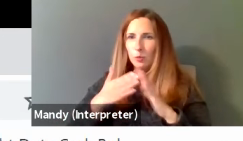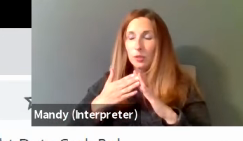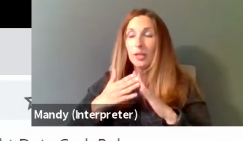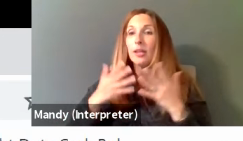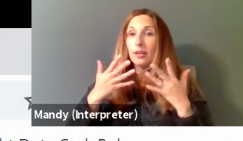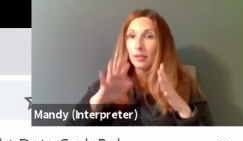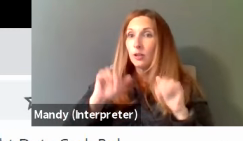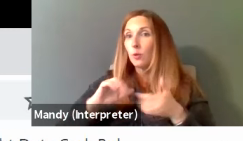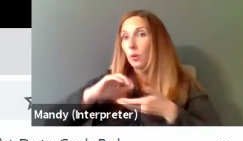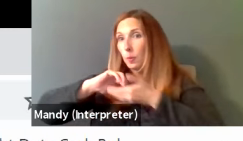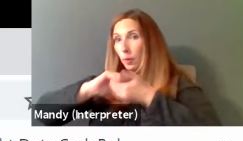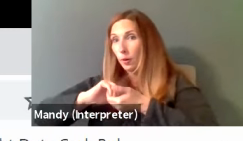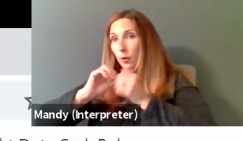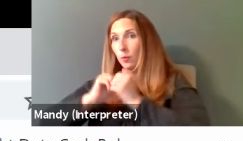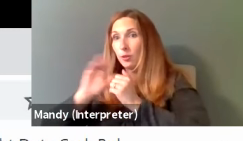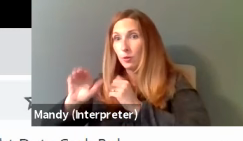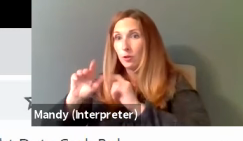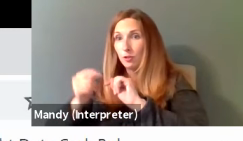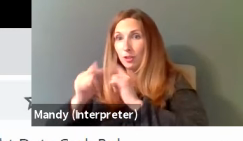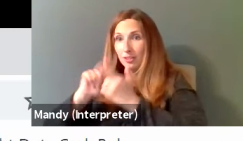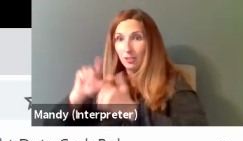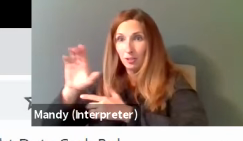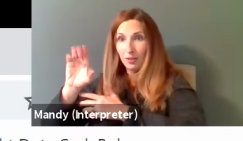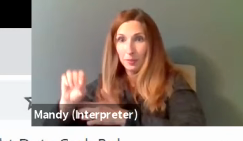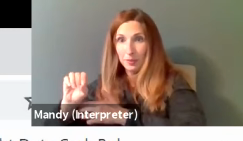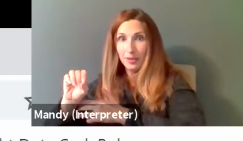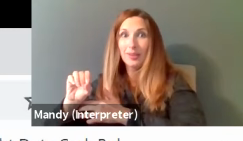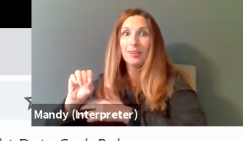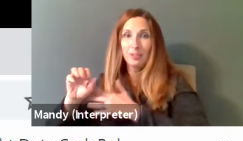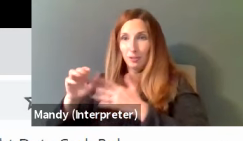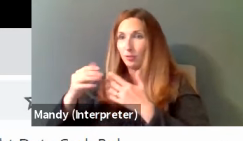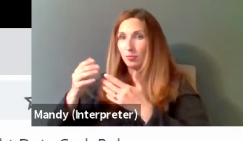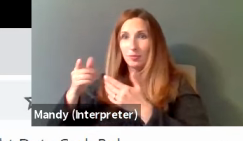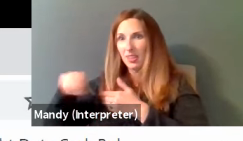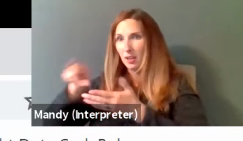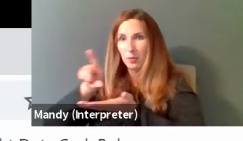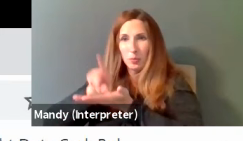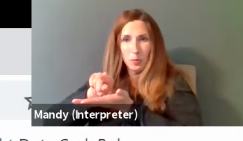with your translation company to have it say anything that you would like.